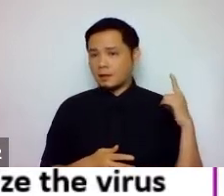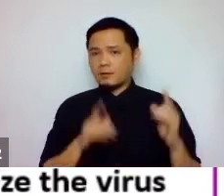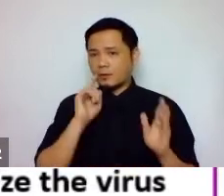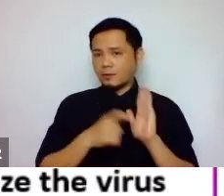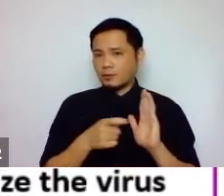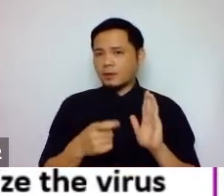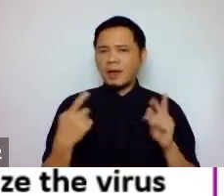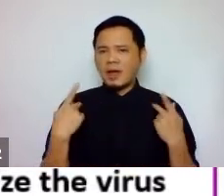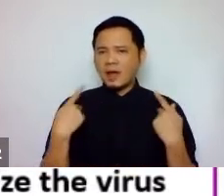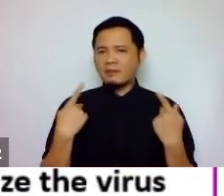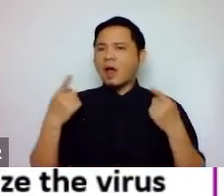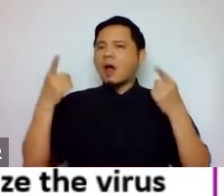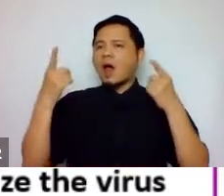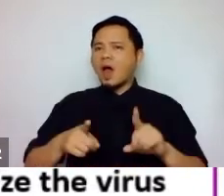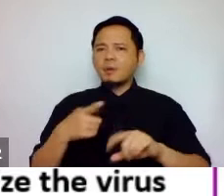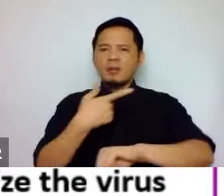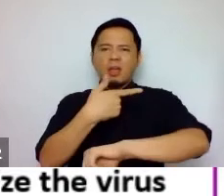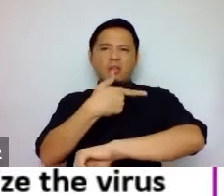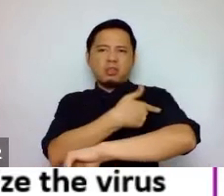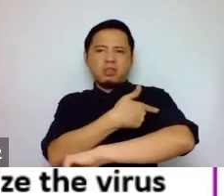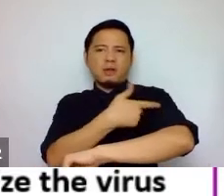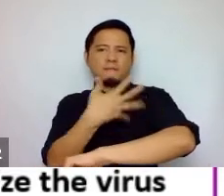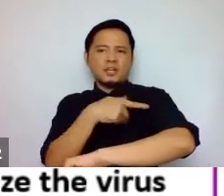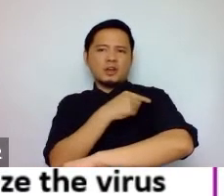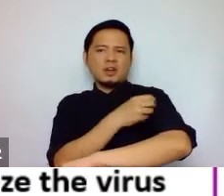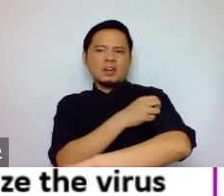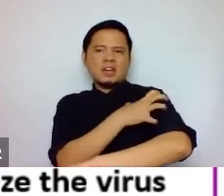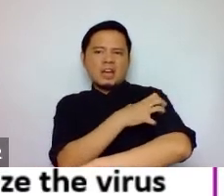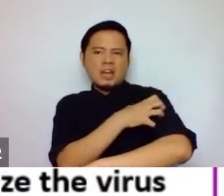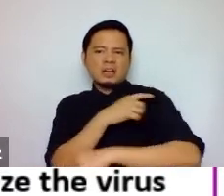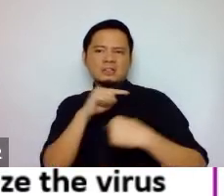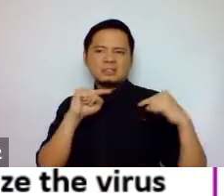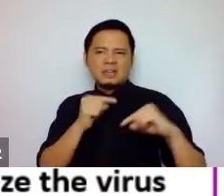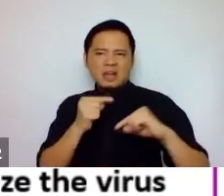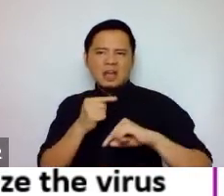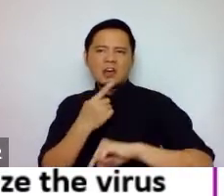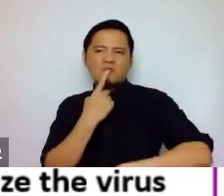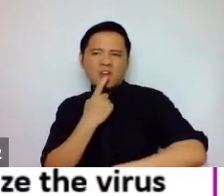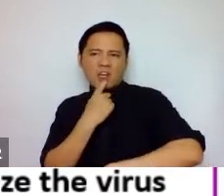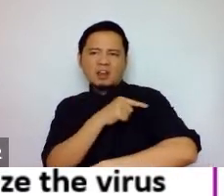The injected part may hurt or have swelling or redness for the local side effects.